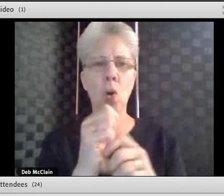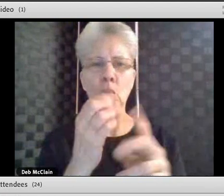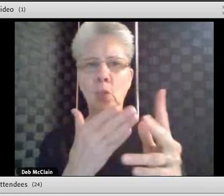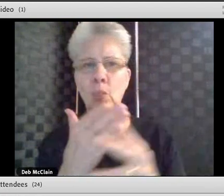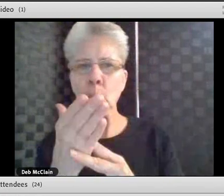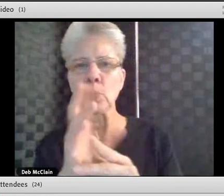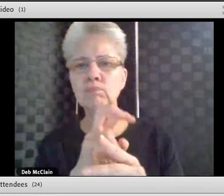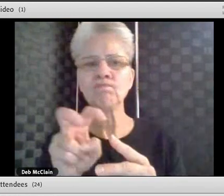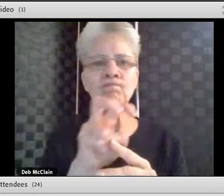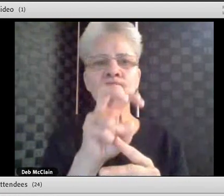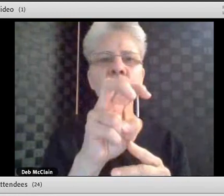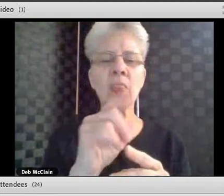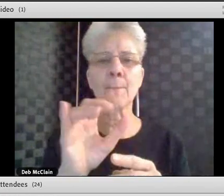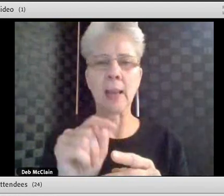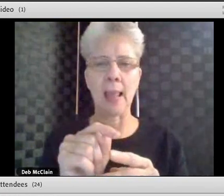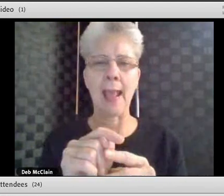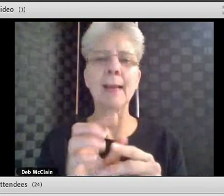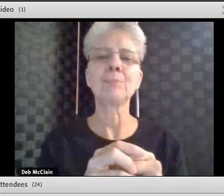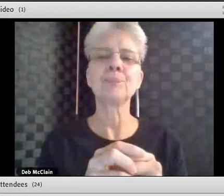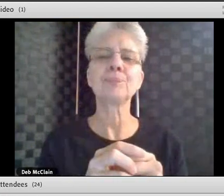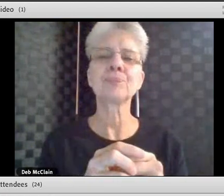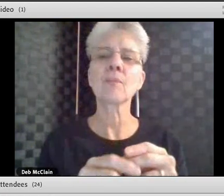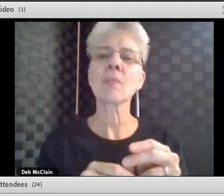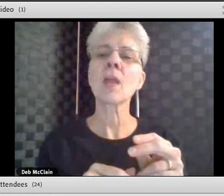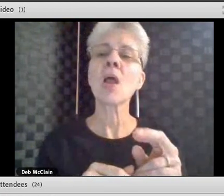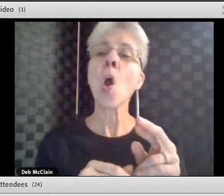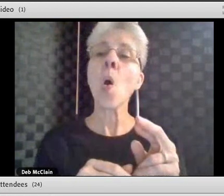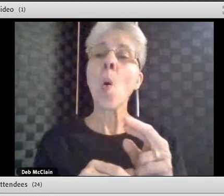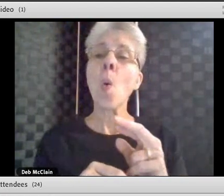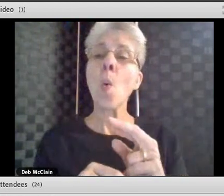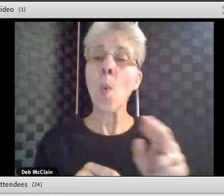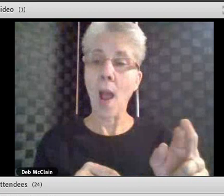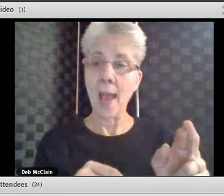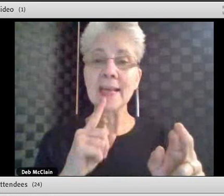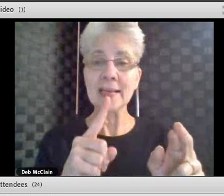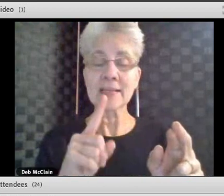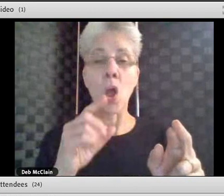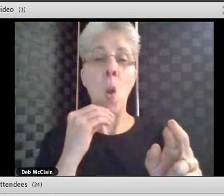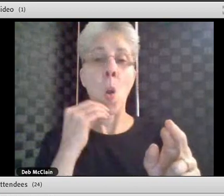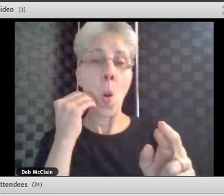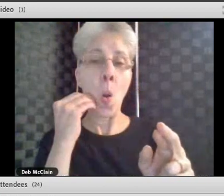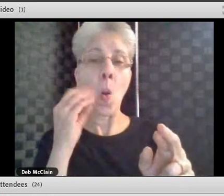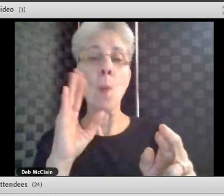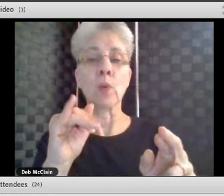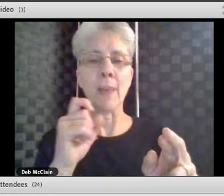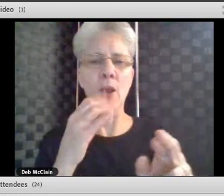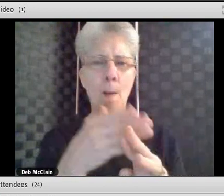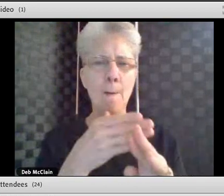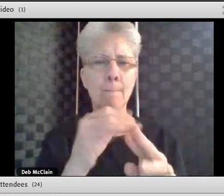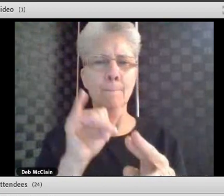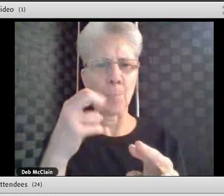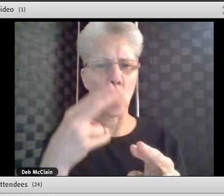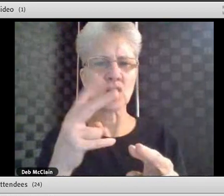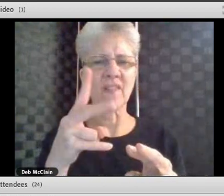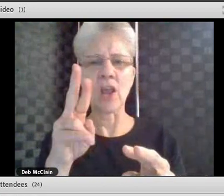Top right is home repair. This is a home-repair company called Porch, and they use virtual reality, and you can actually take pictures of things